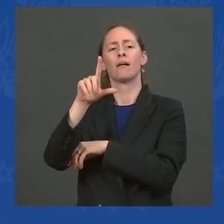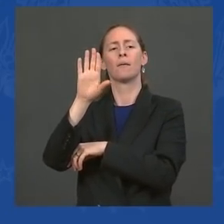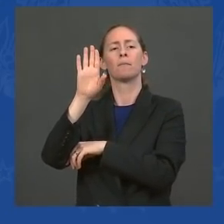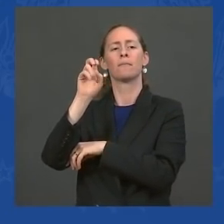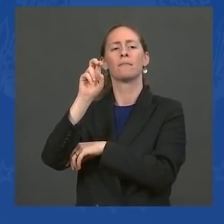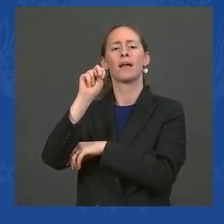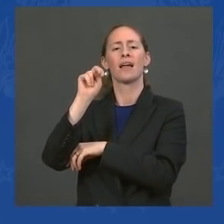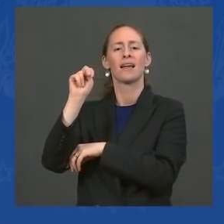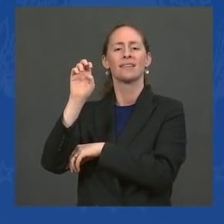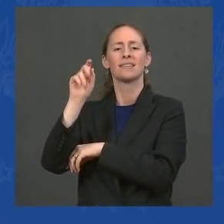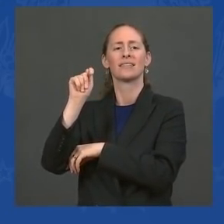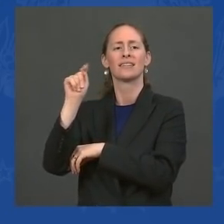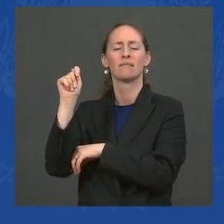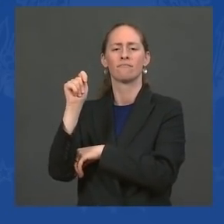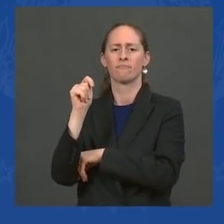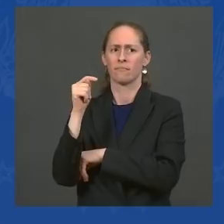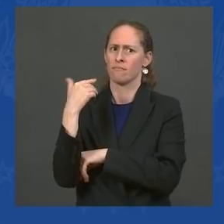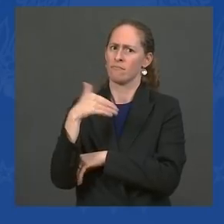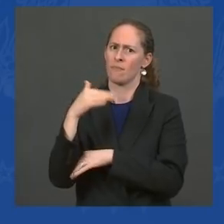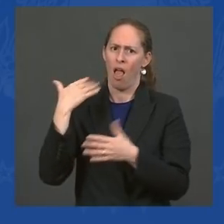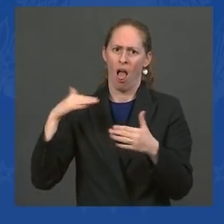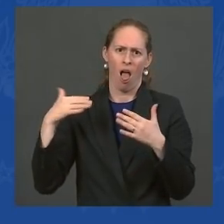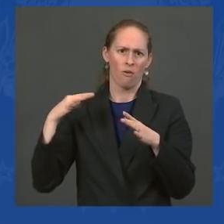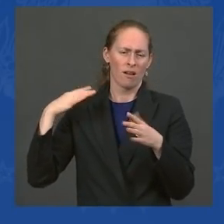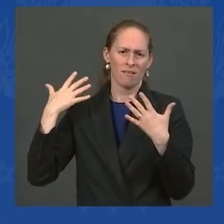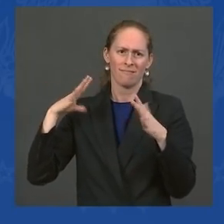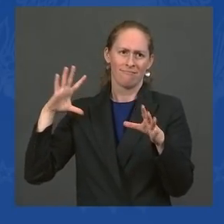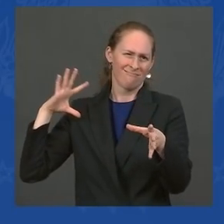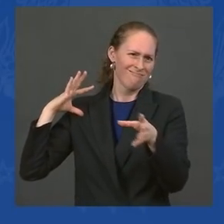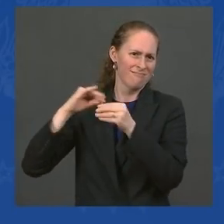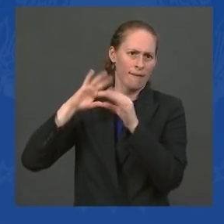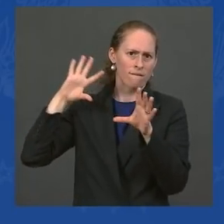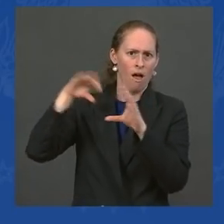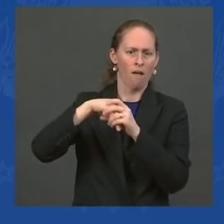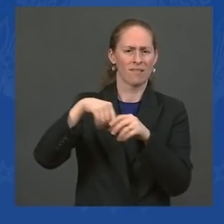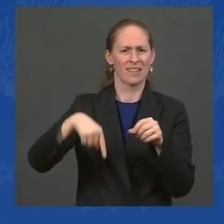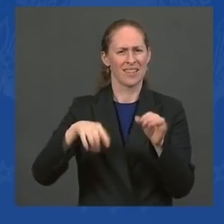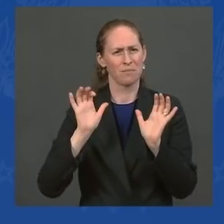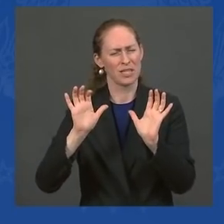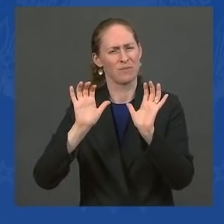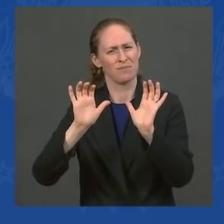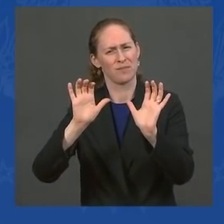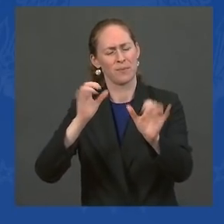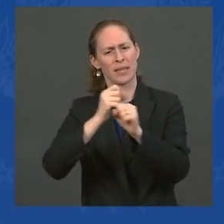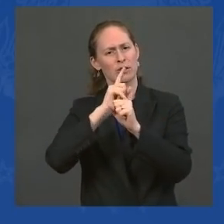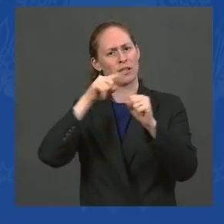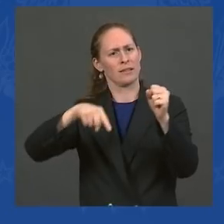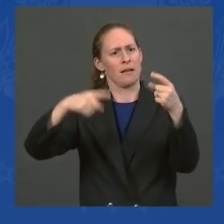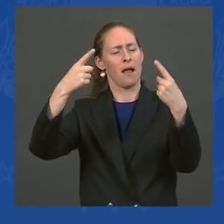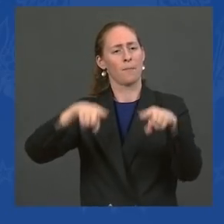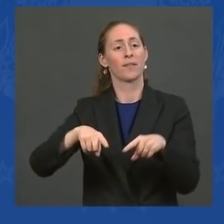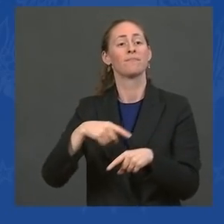has been pushing -- pushing hard. And -- and, Ruben -- I want to thank you, Congressman Gallego,